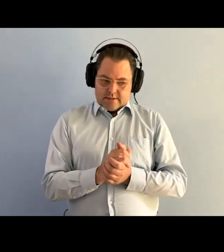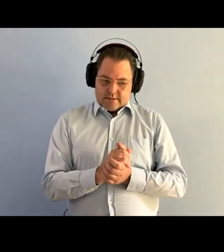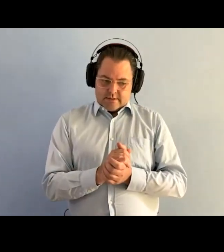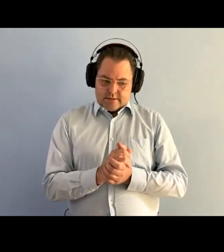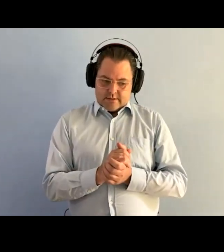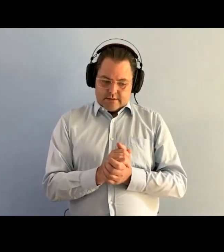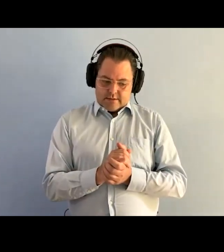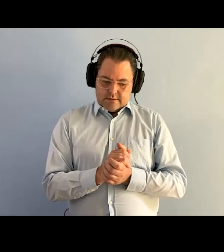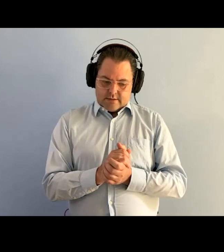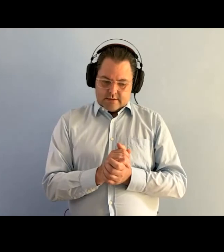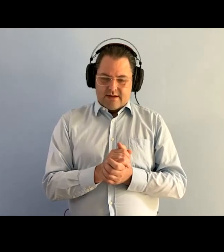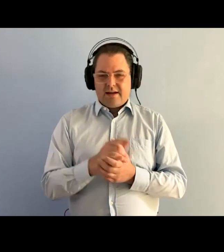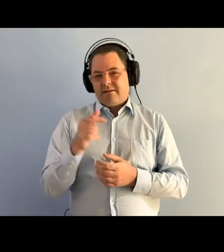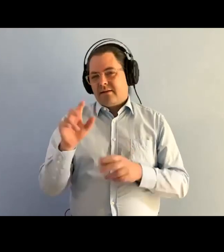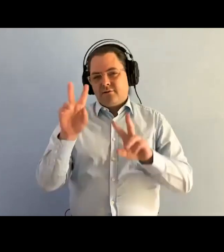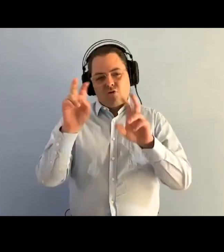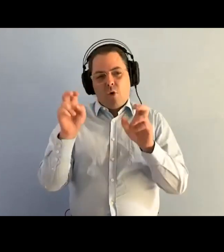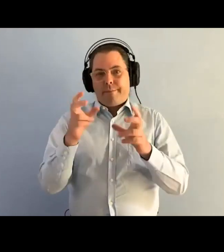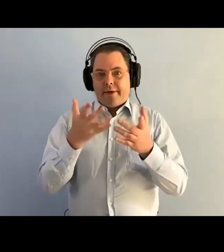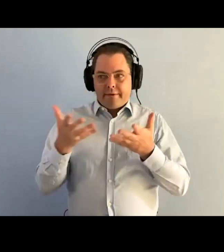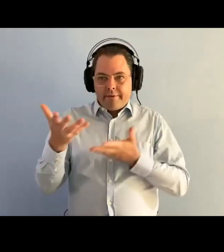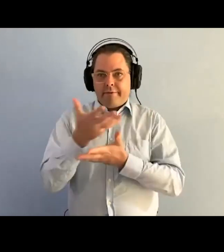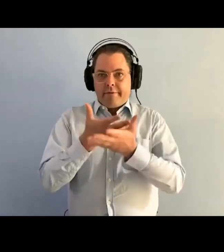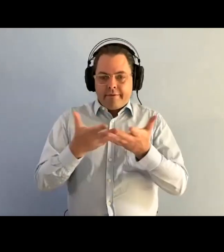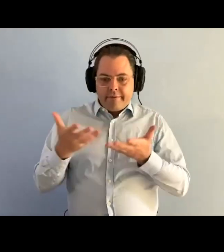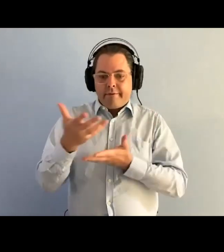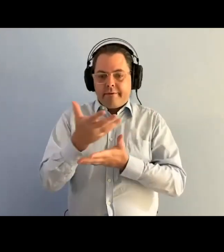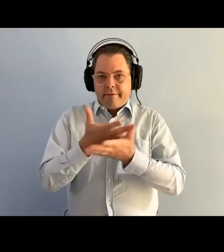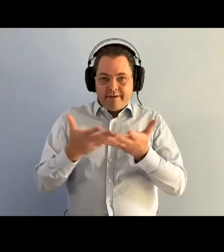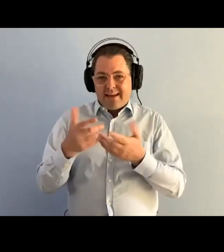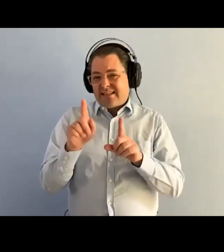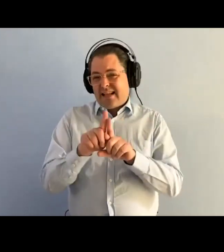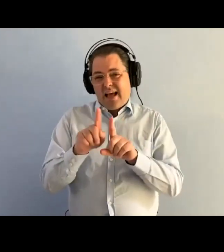, when it comes to vaccination